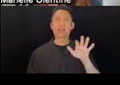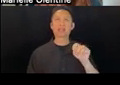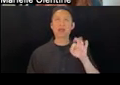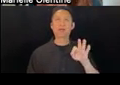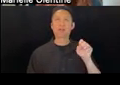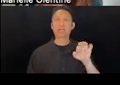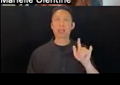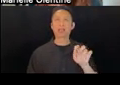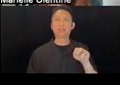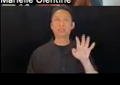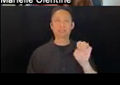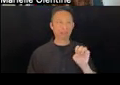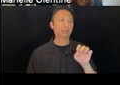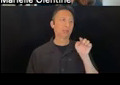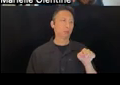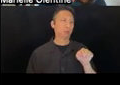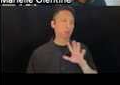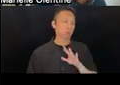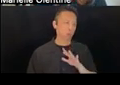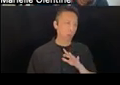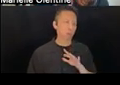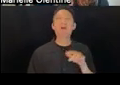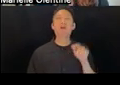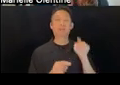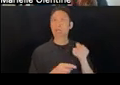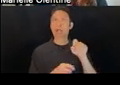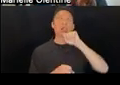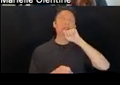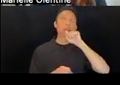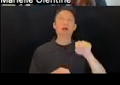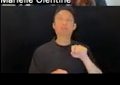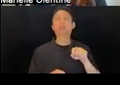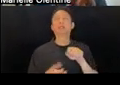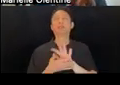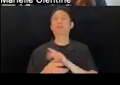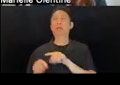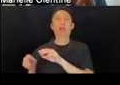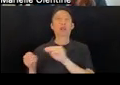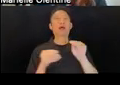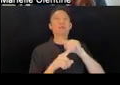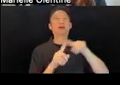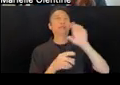about telling the people who you already know and who have supported you in the past about your project.